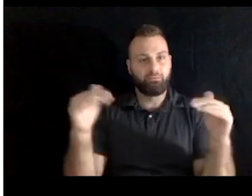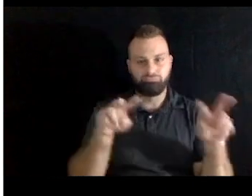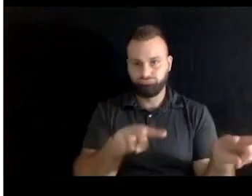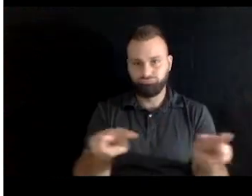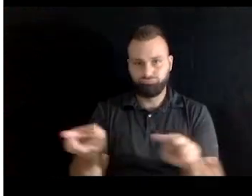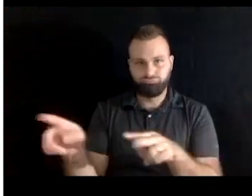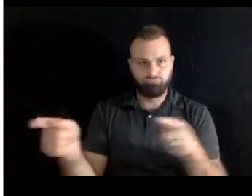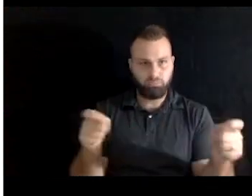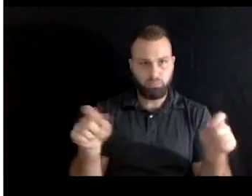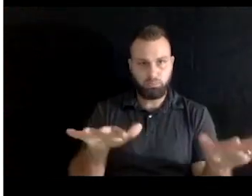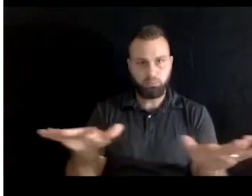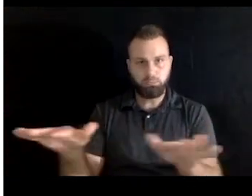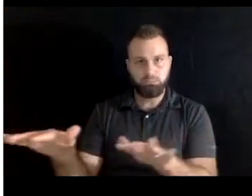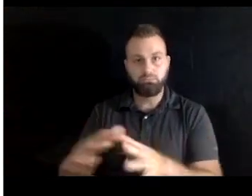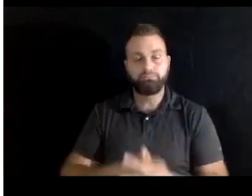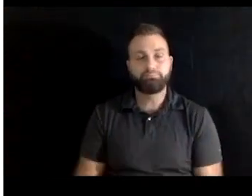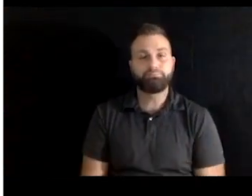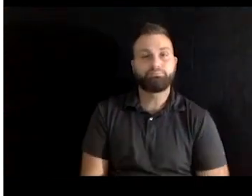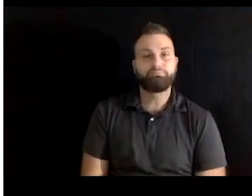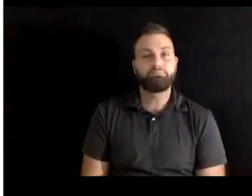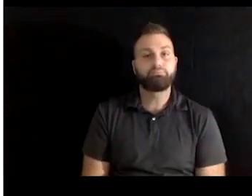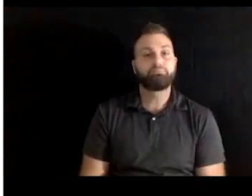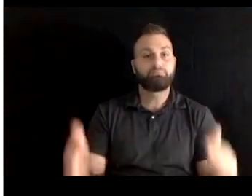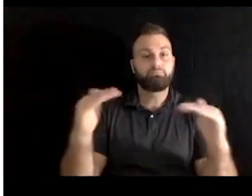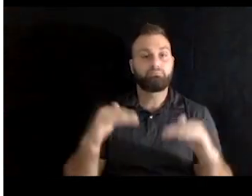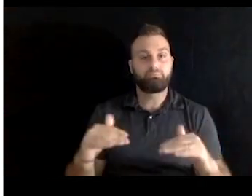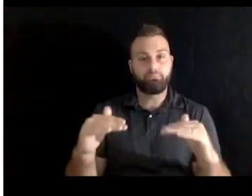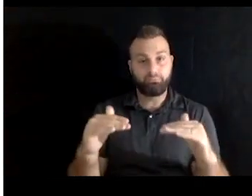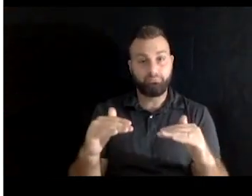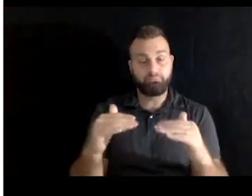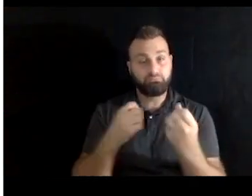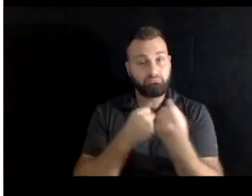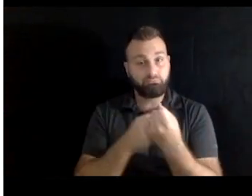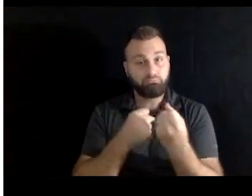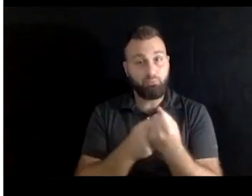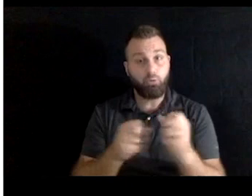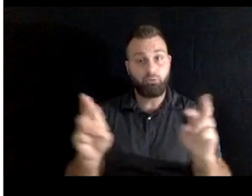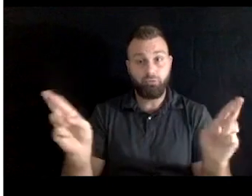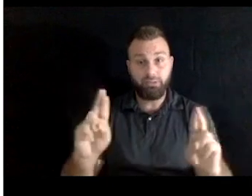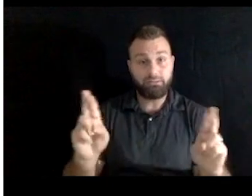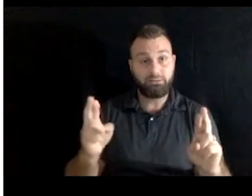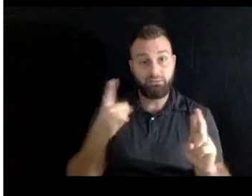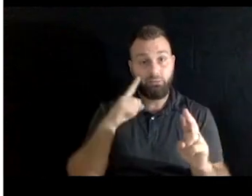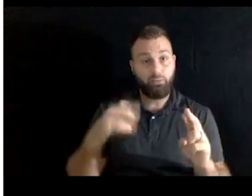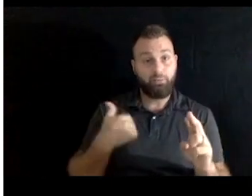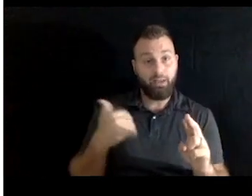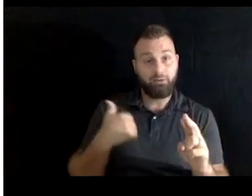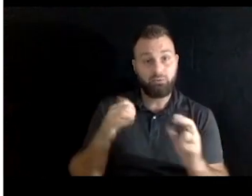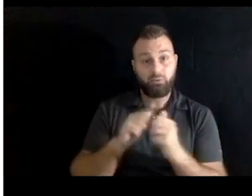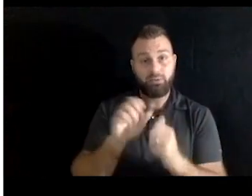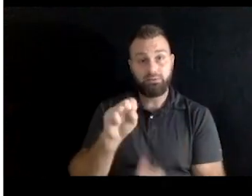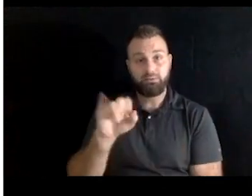So moving on to promoting readiness of minors in SSI, also known as promise.